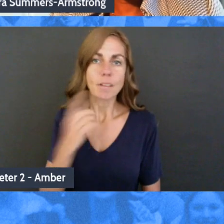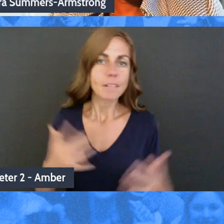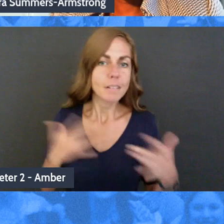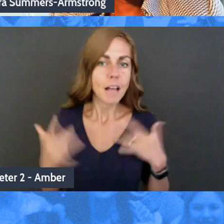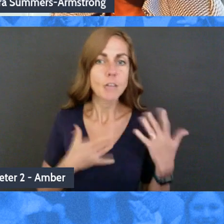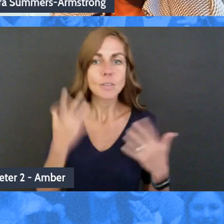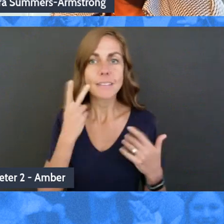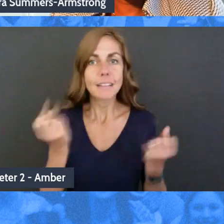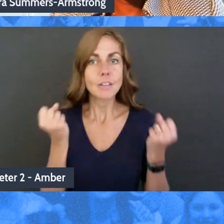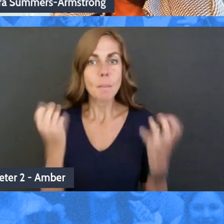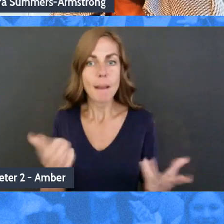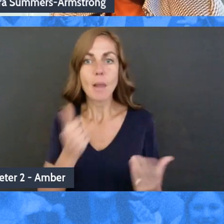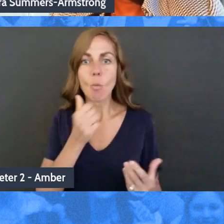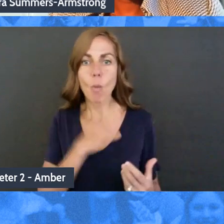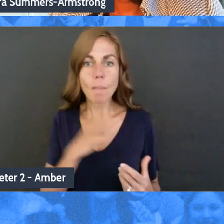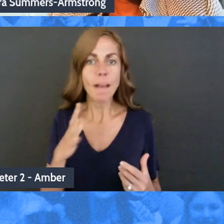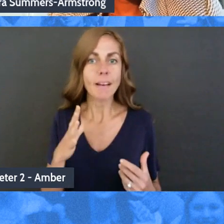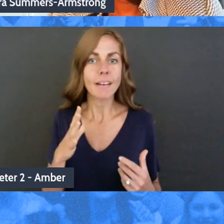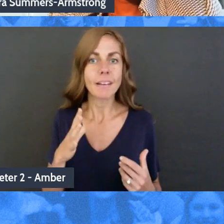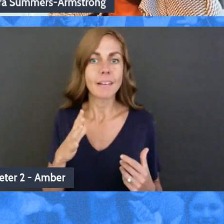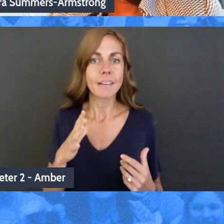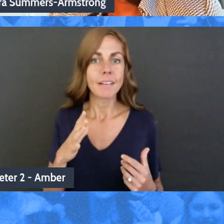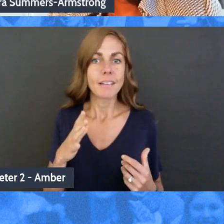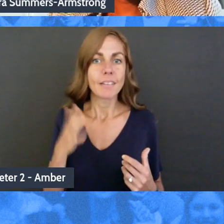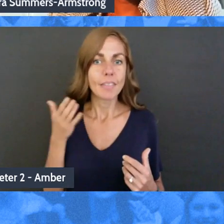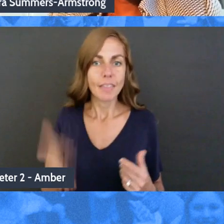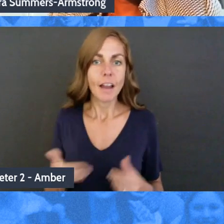Women of change and competed with our allies